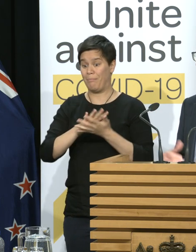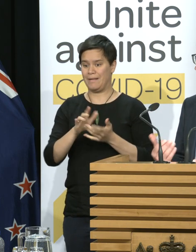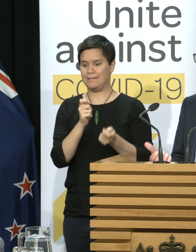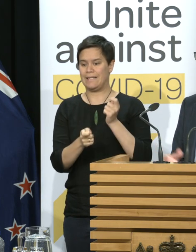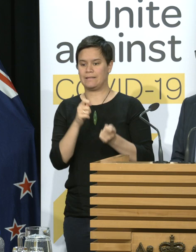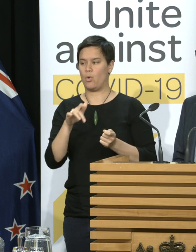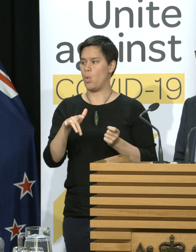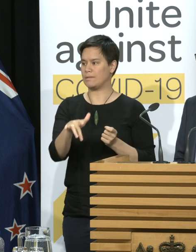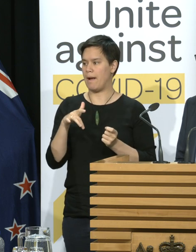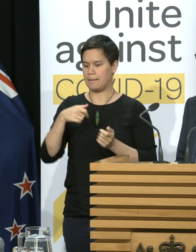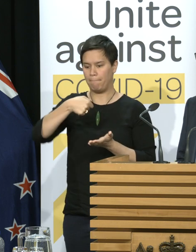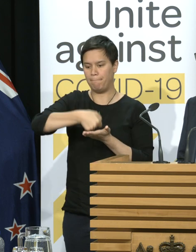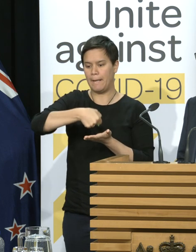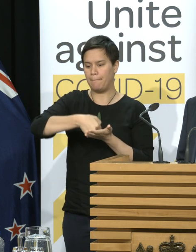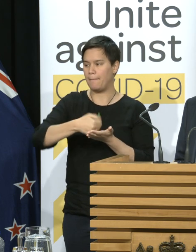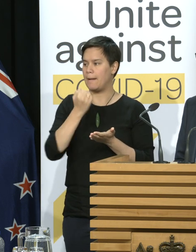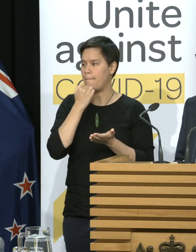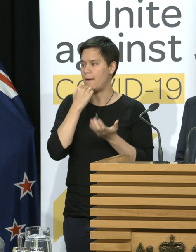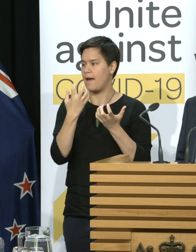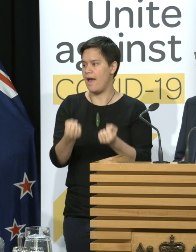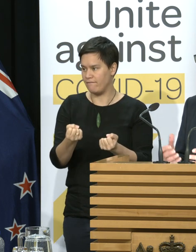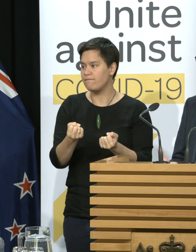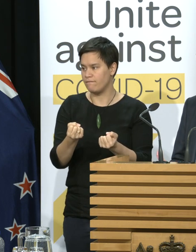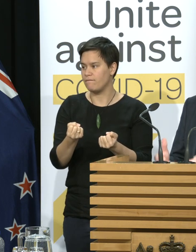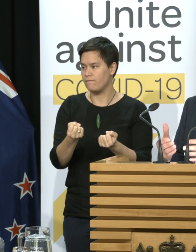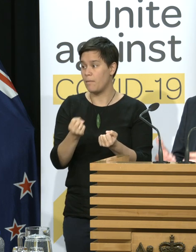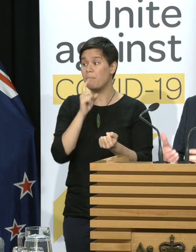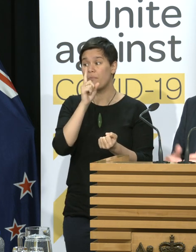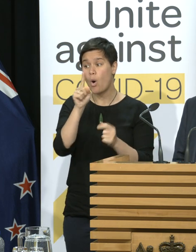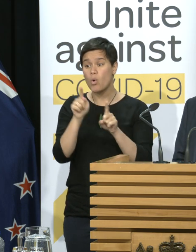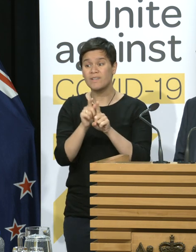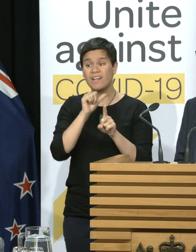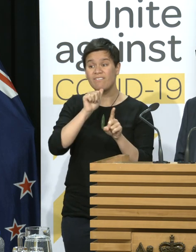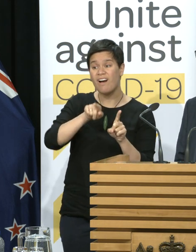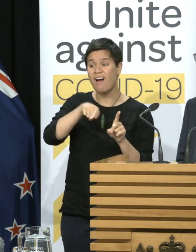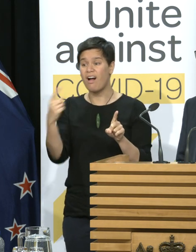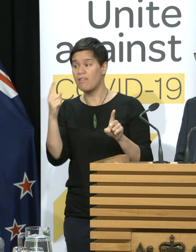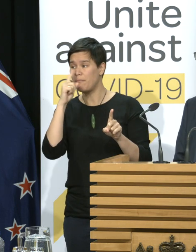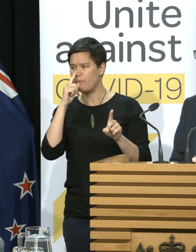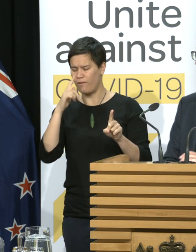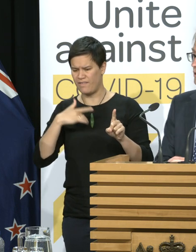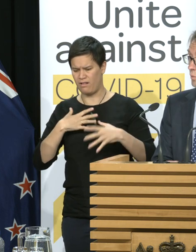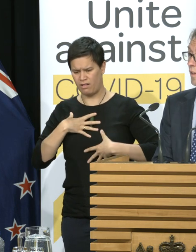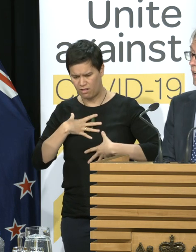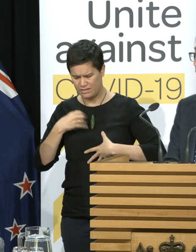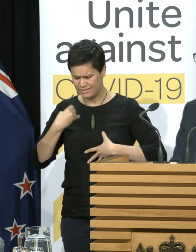Other than that, the important thing is for people, if they are symptomatic, get a test. And they can find out from Healthline where the closest place to where they are